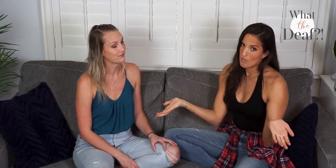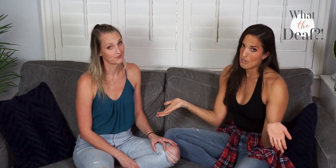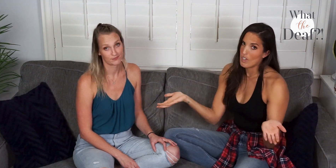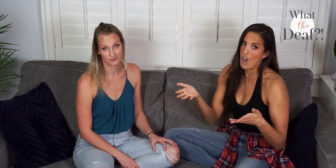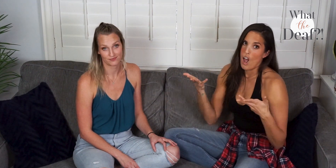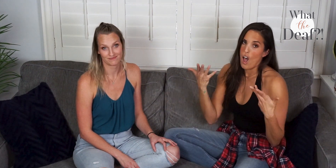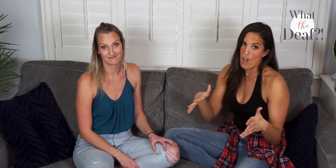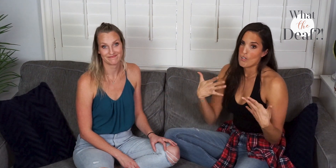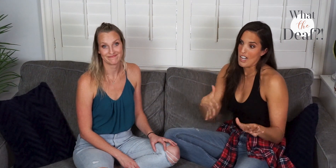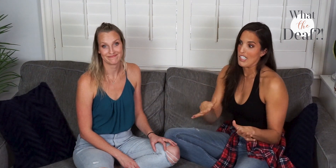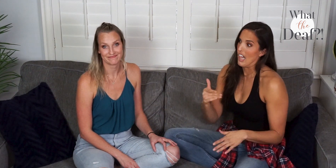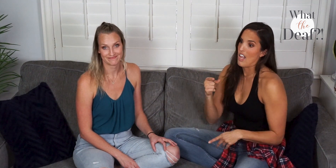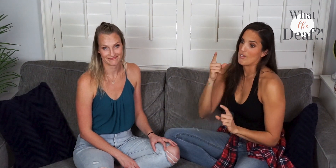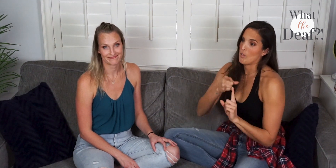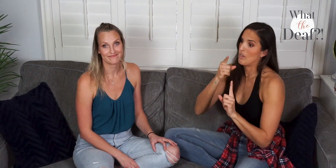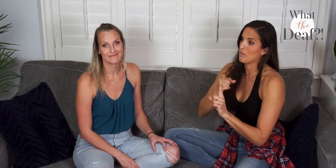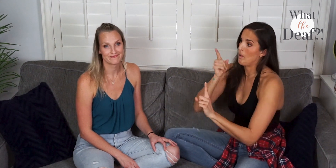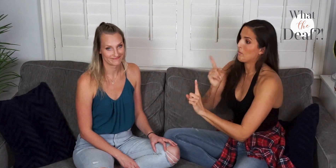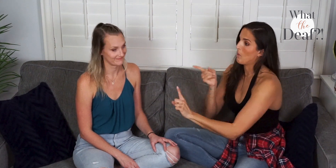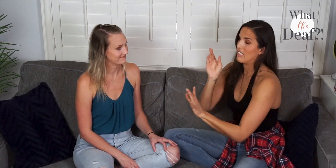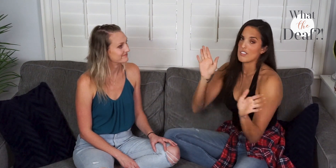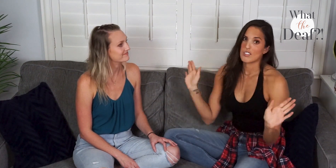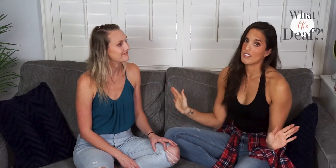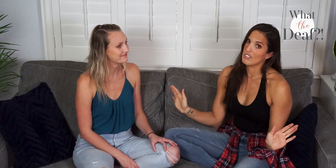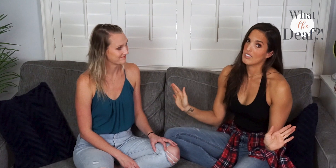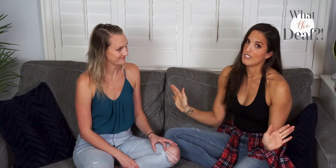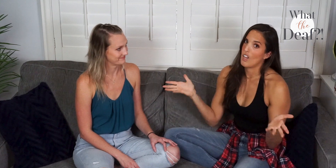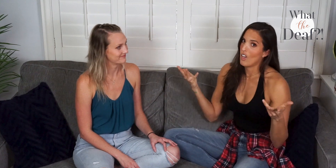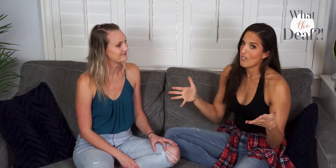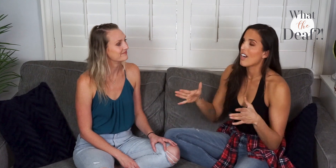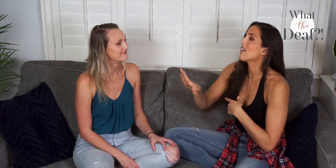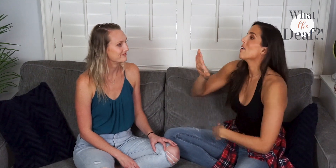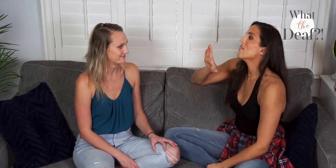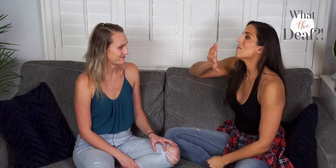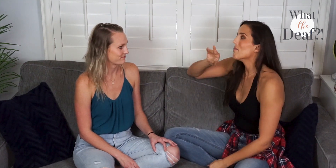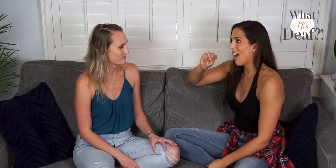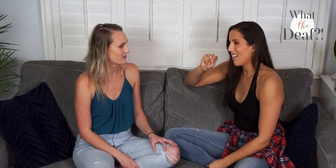So he already was racking up the points, already.